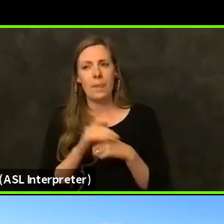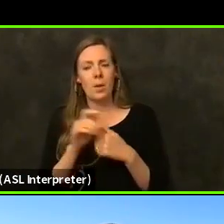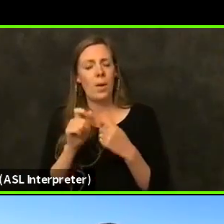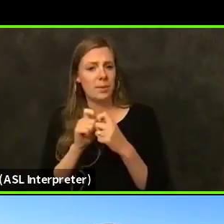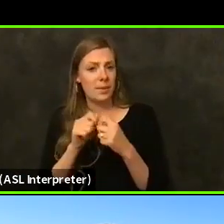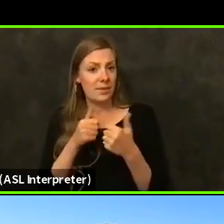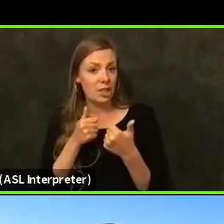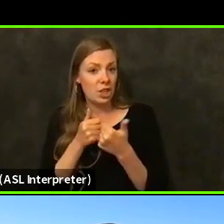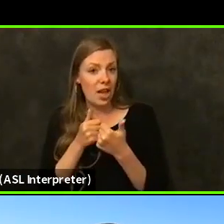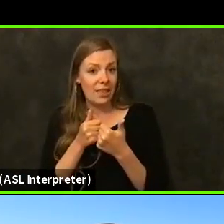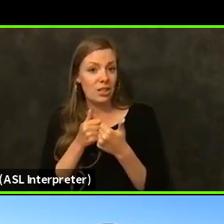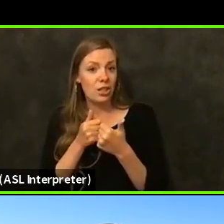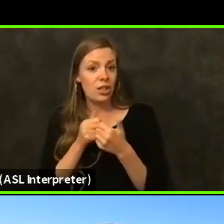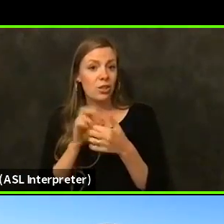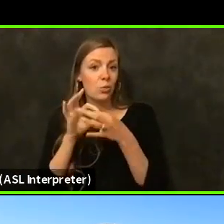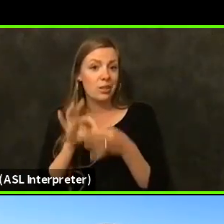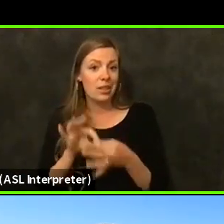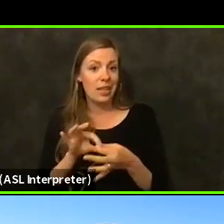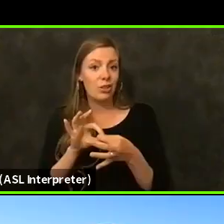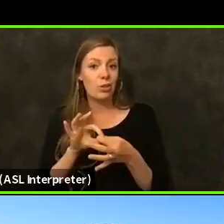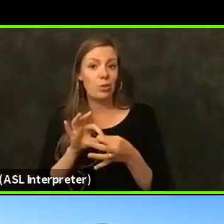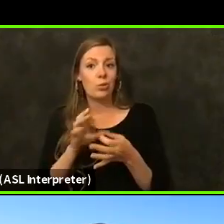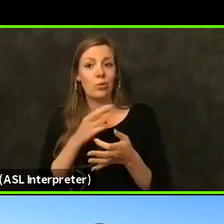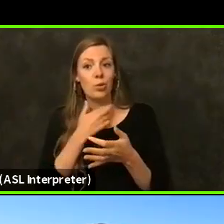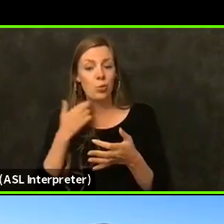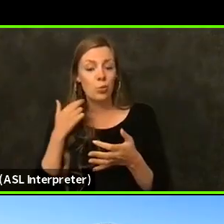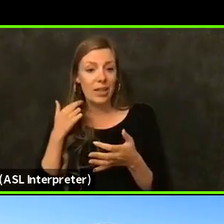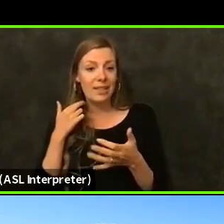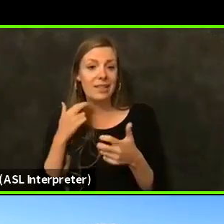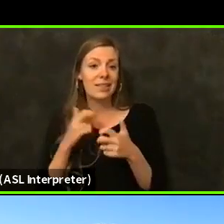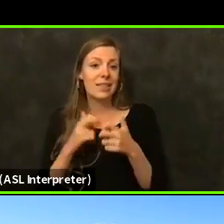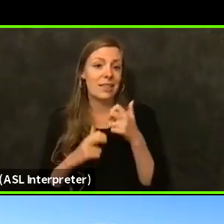of the vulnerability of our population, the difficulty in outreaching